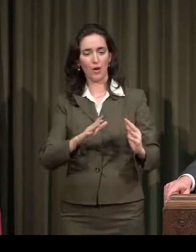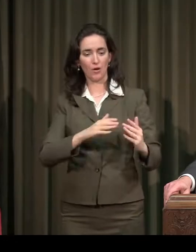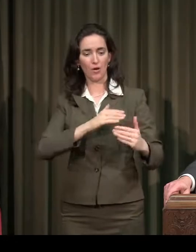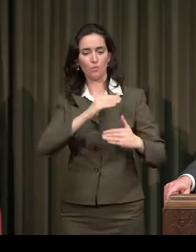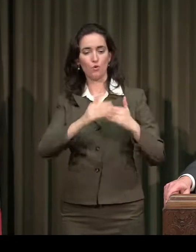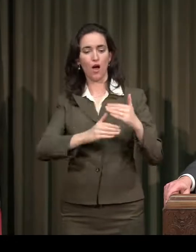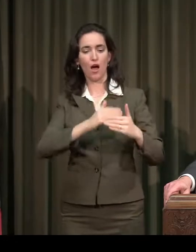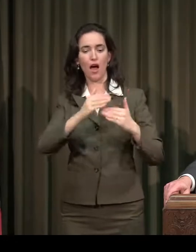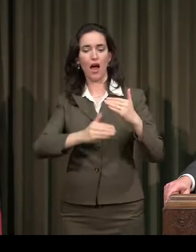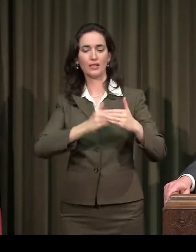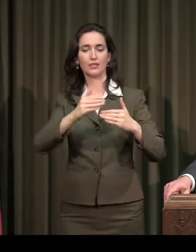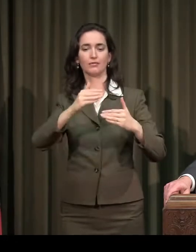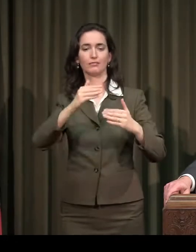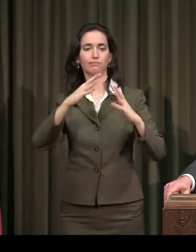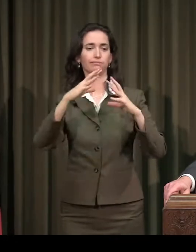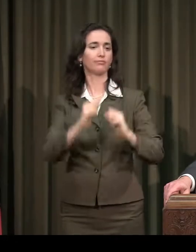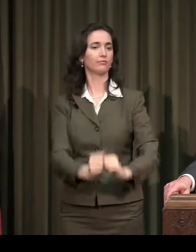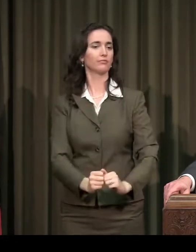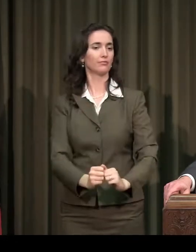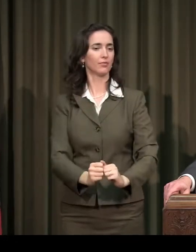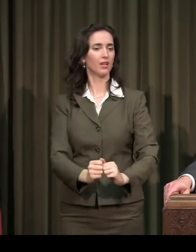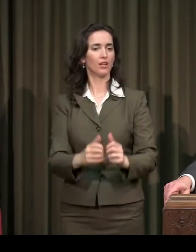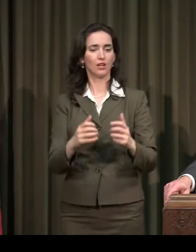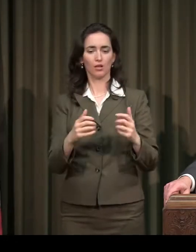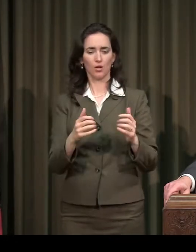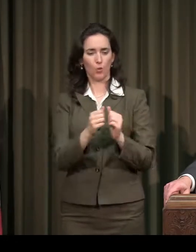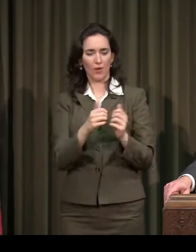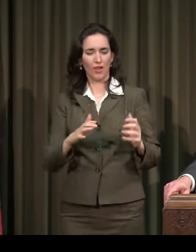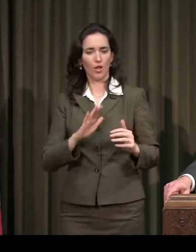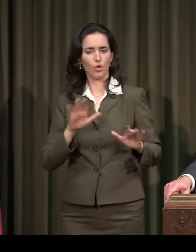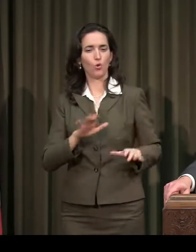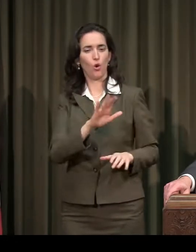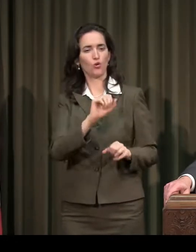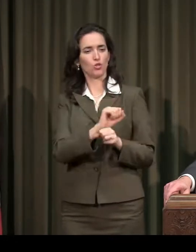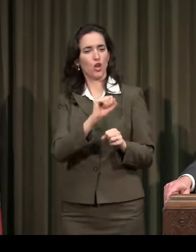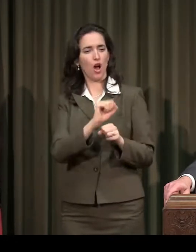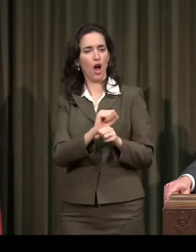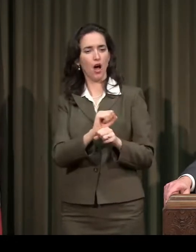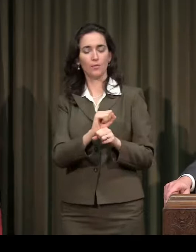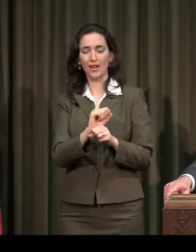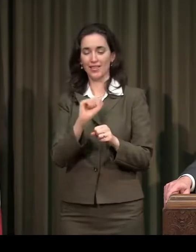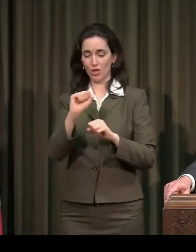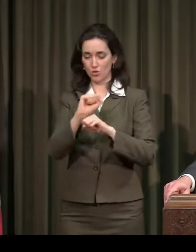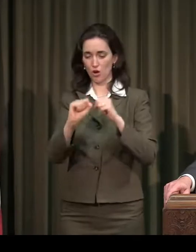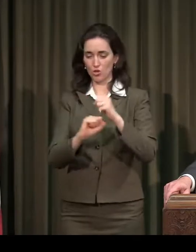crashing down and not do its job to fix this structural budget deficit that we